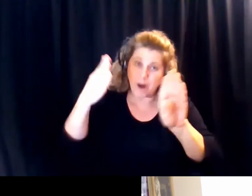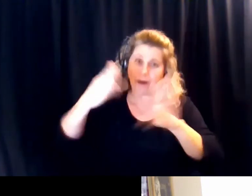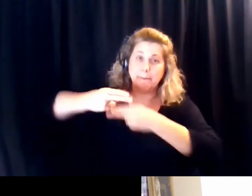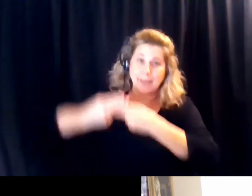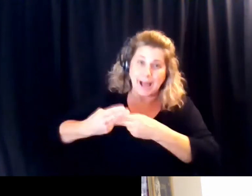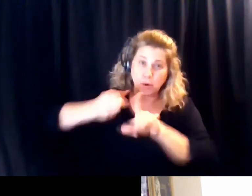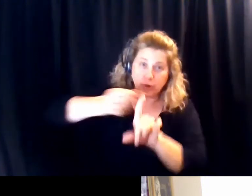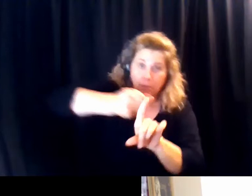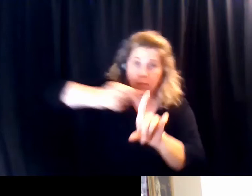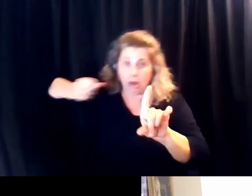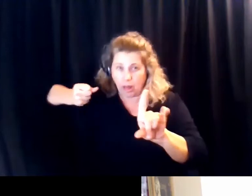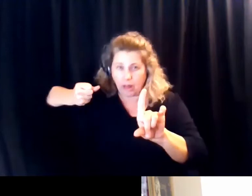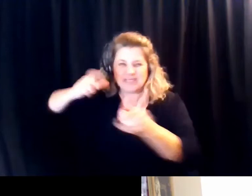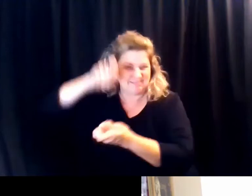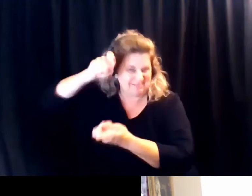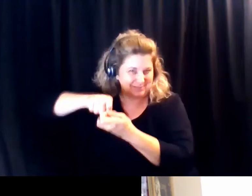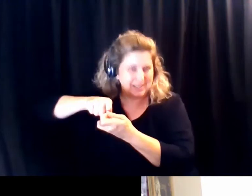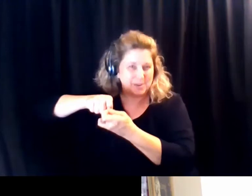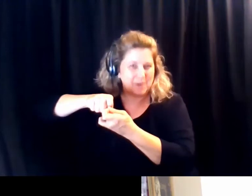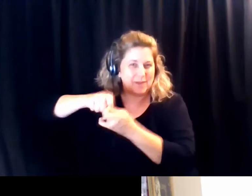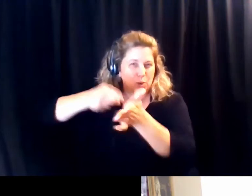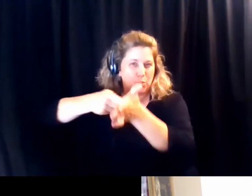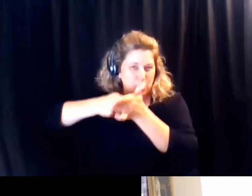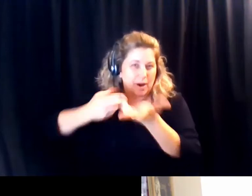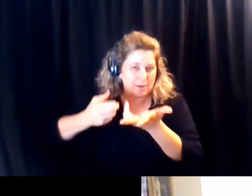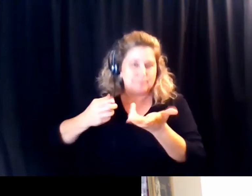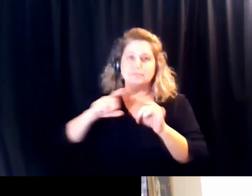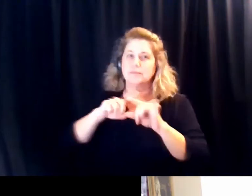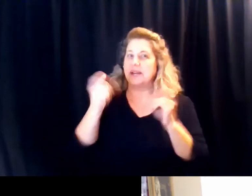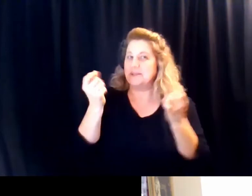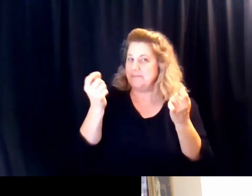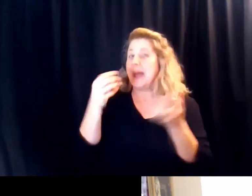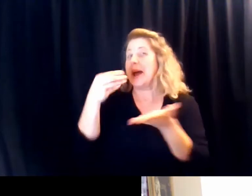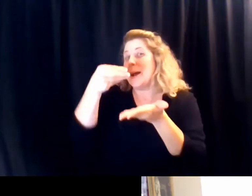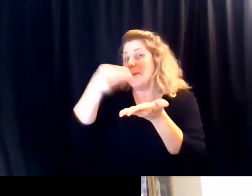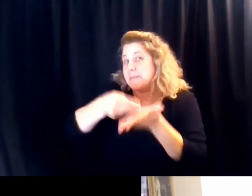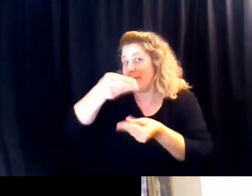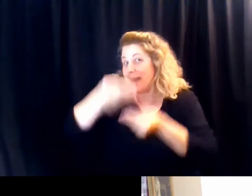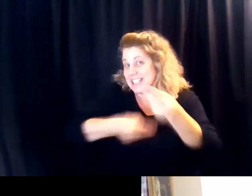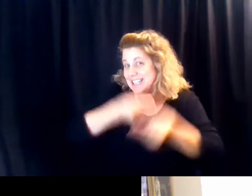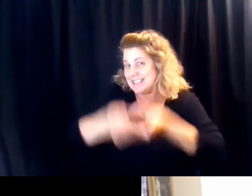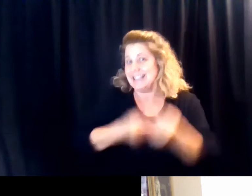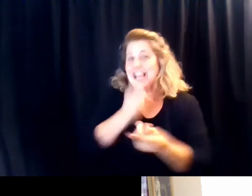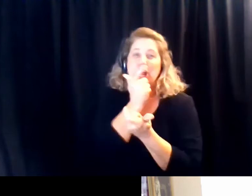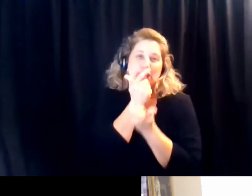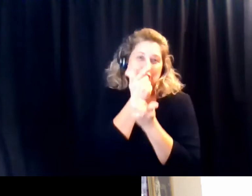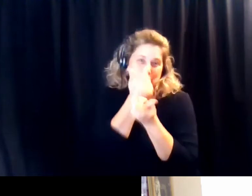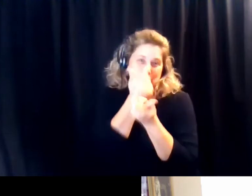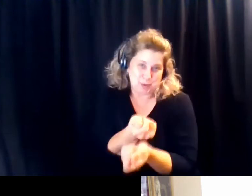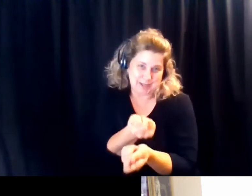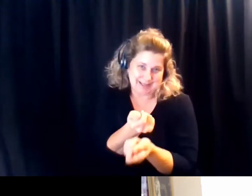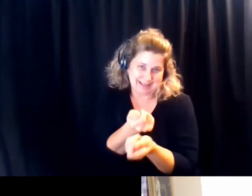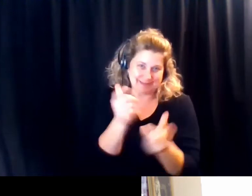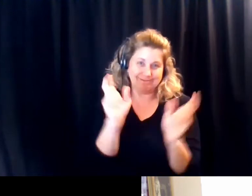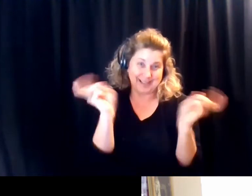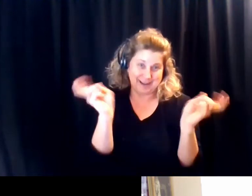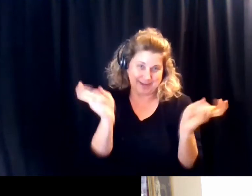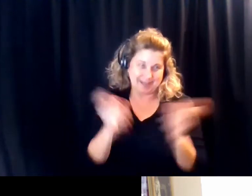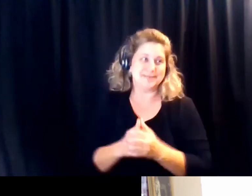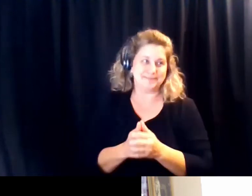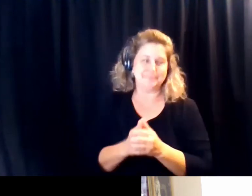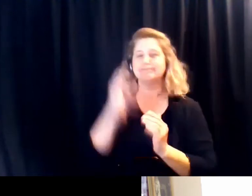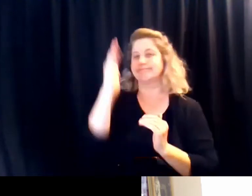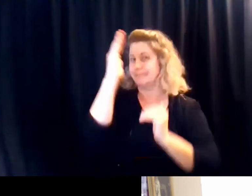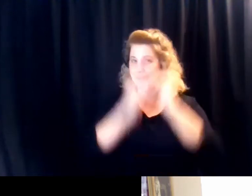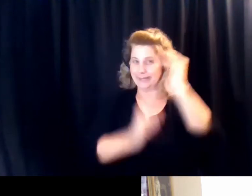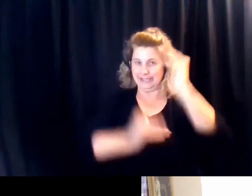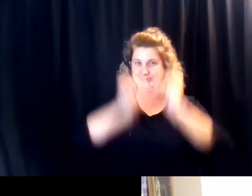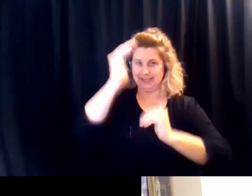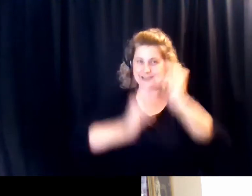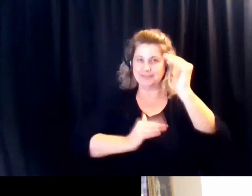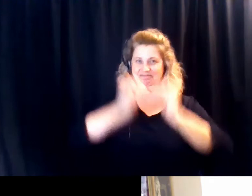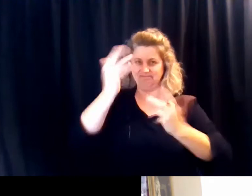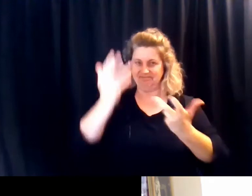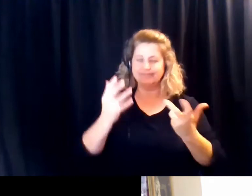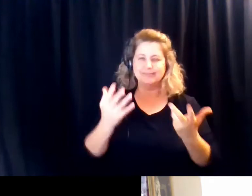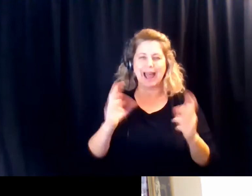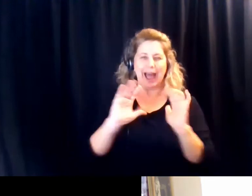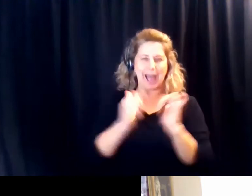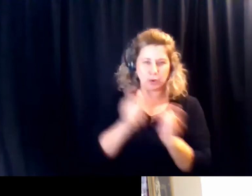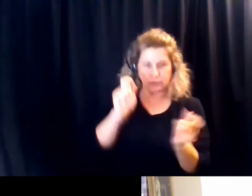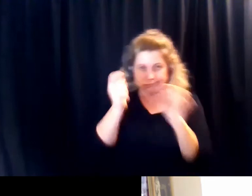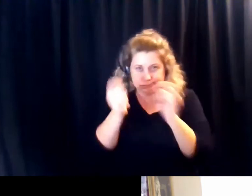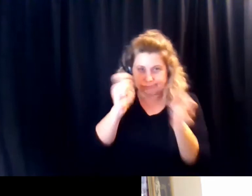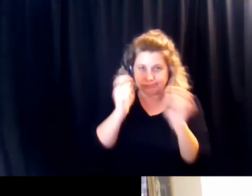Heather Dibblee: You talked about having meaningful conversations and employment something I've noticed is when you try to have those conversations and kind of showcase to encrypt camp as well. Money comes into play.